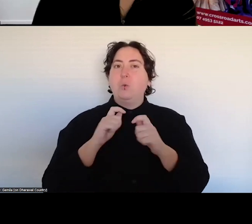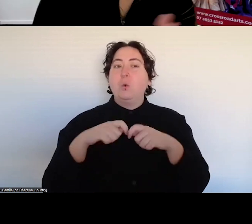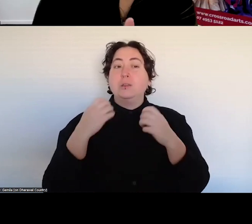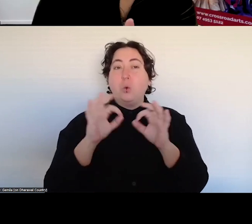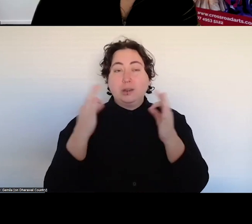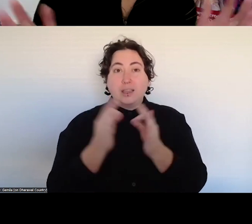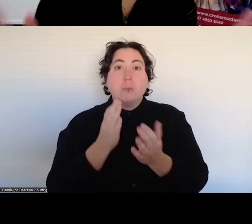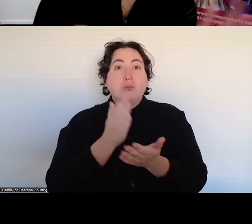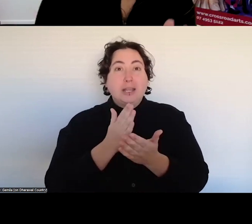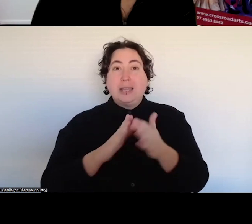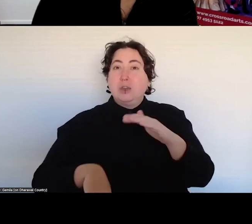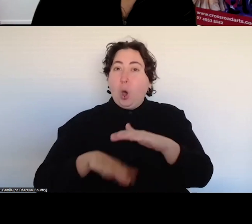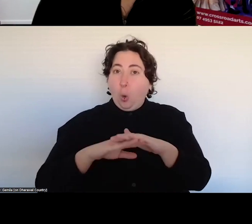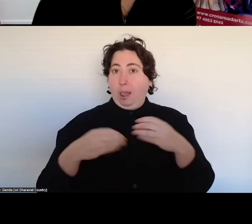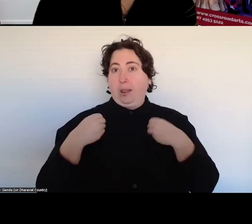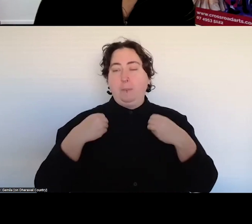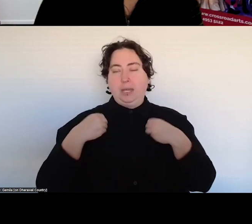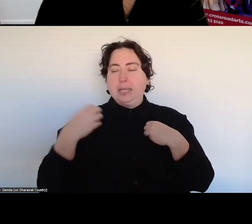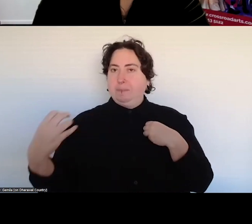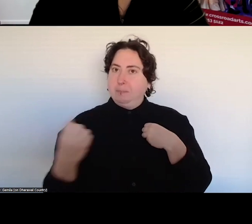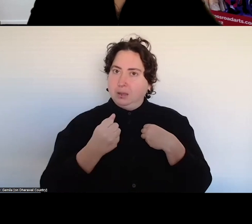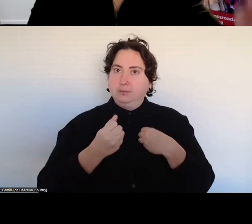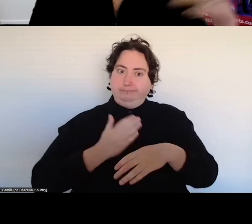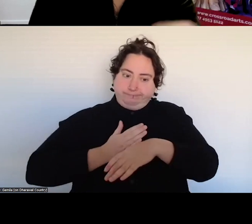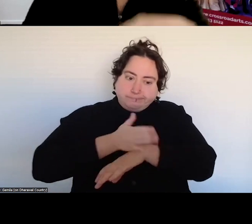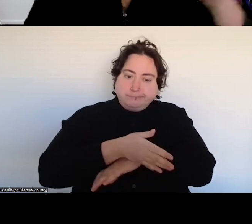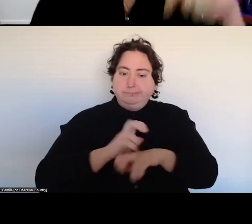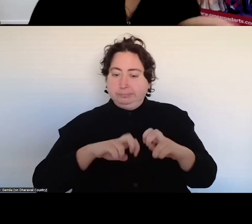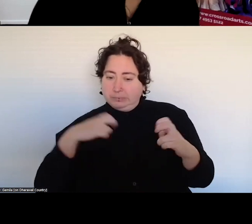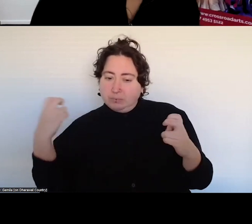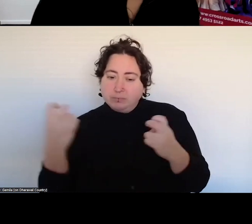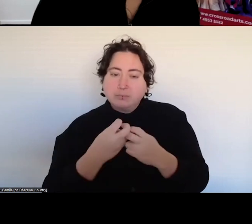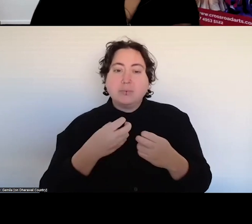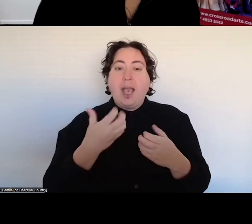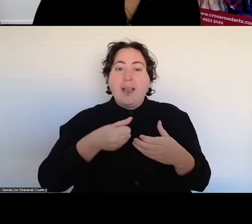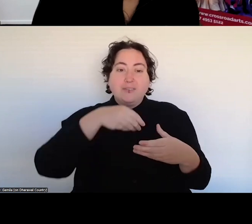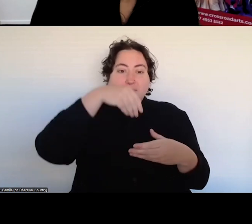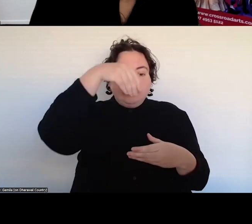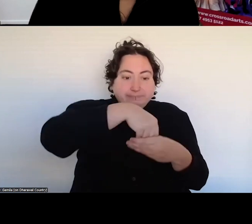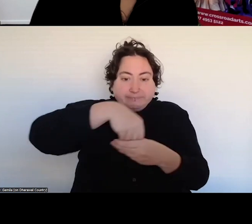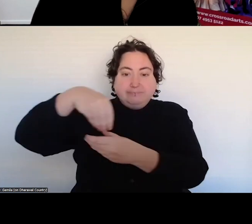the whole company, most of us sitting down stuffing envelopes, signing personal cards